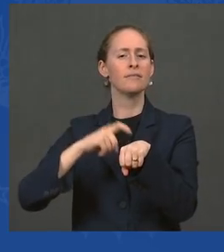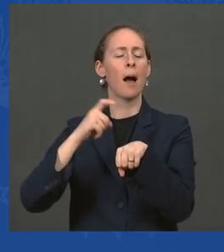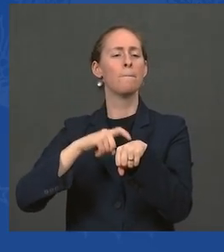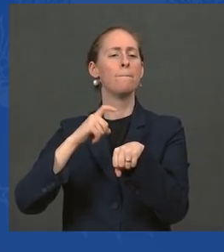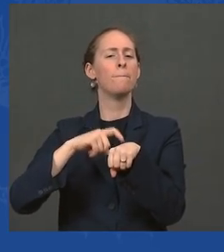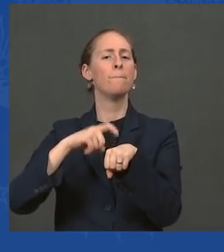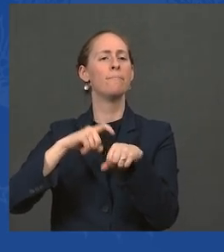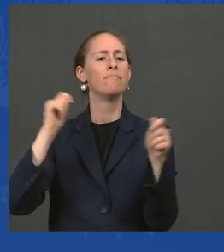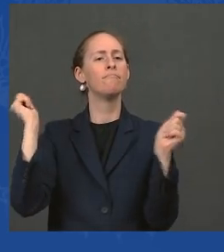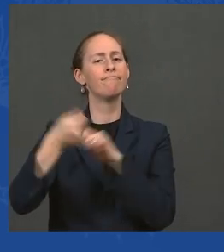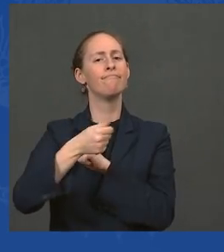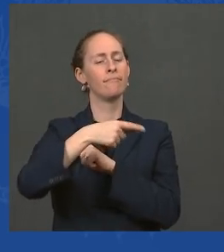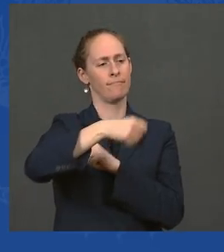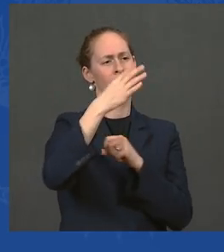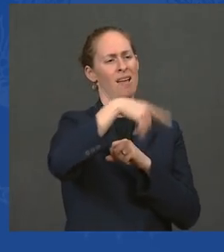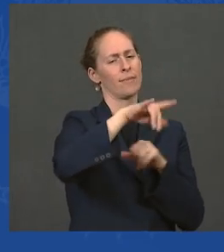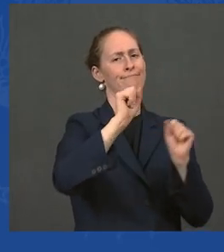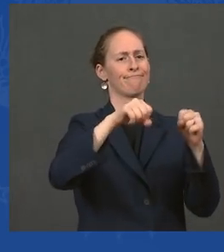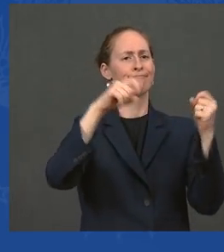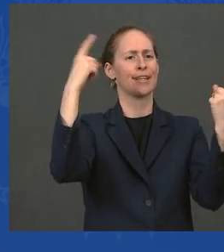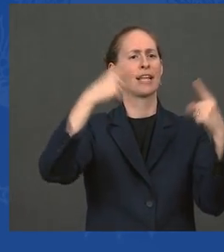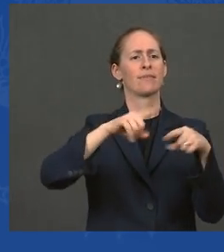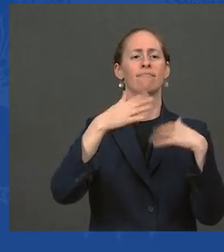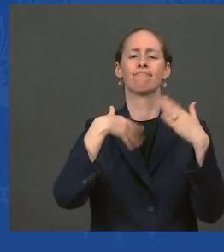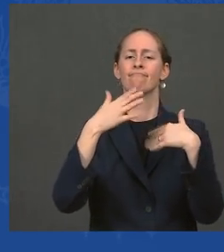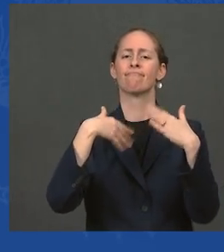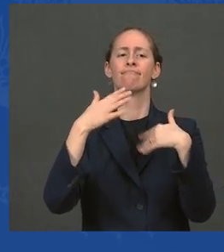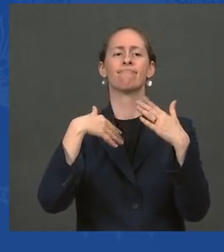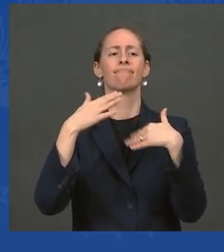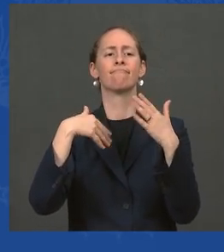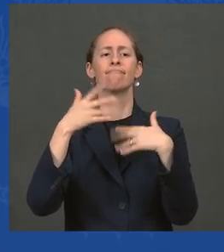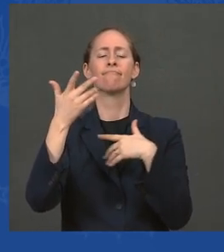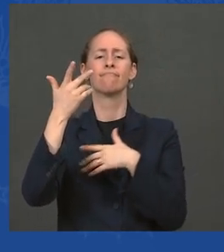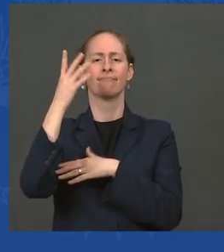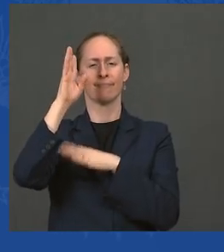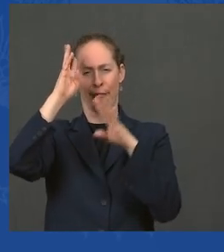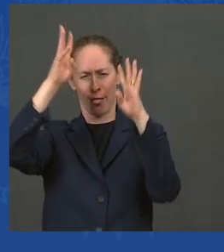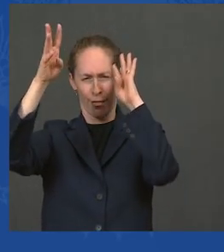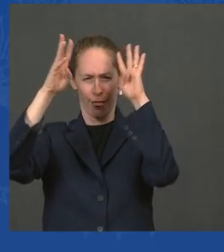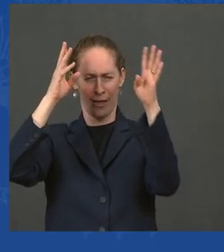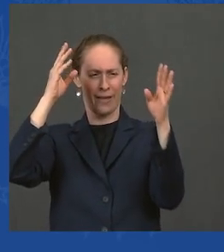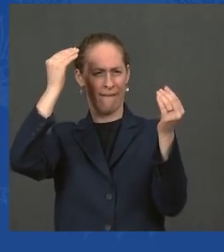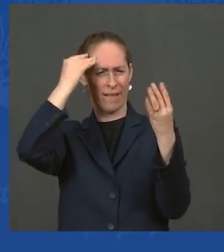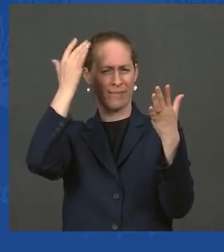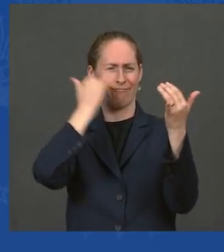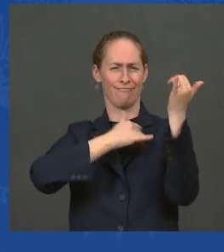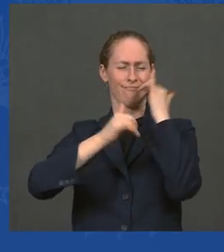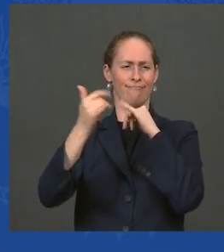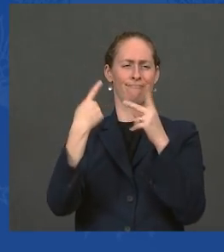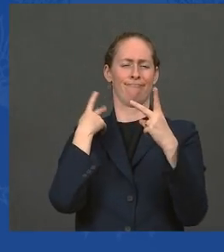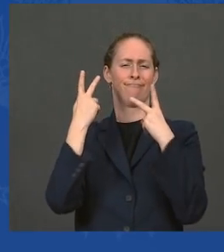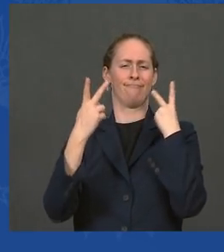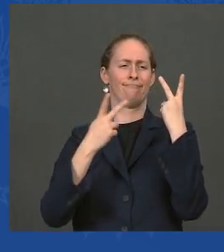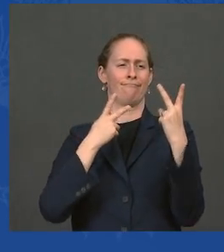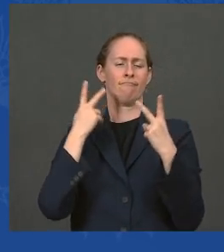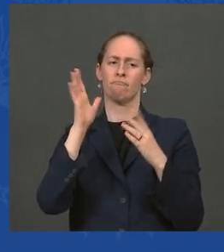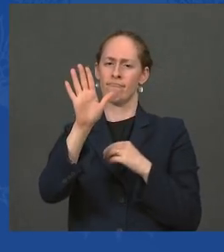That's why that despite the attacks and misinformation about my plans, they're still overwhelming supported by the American people.